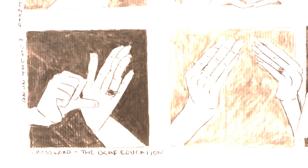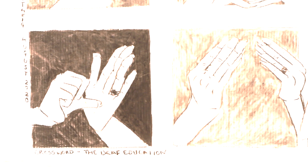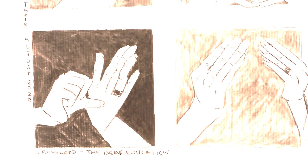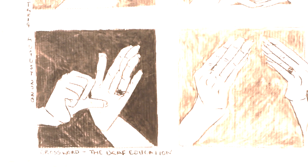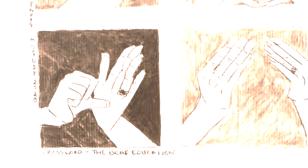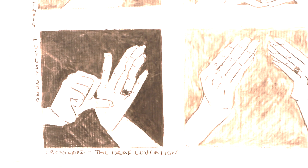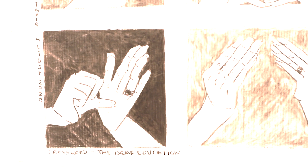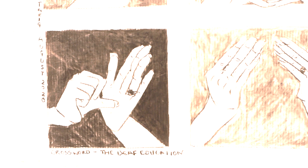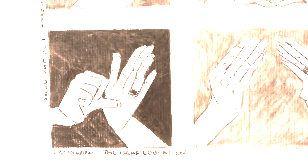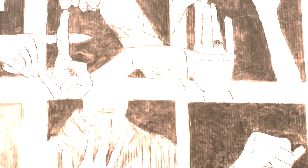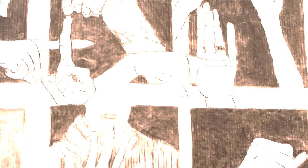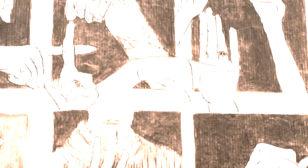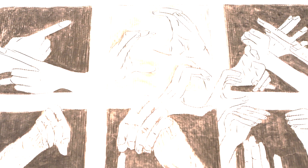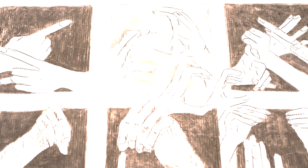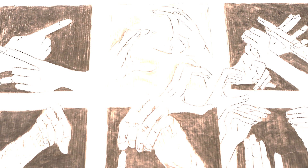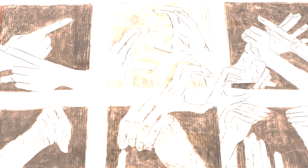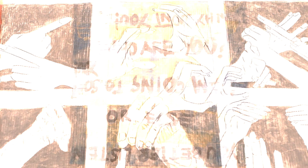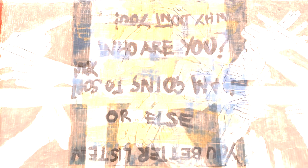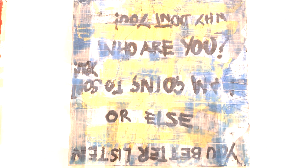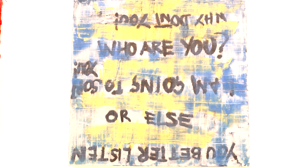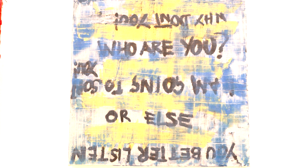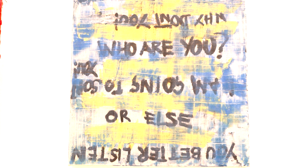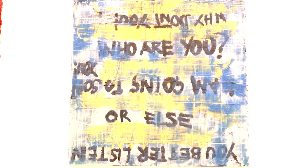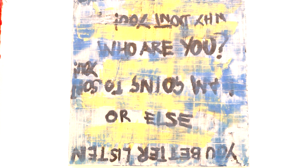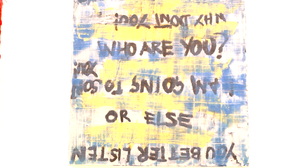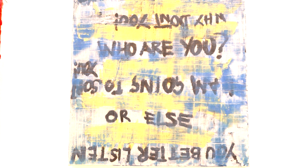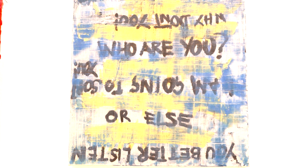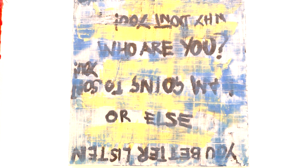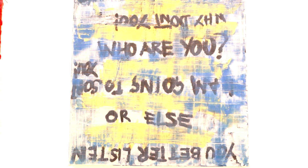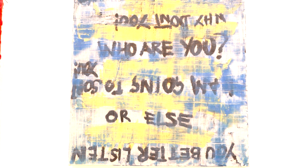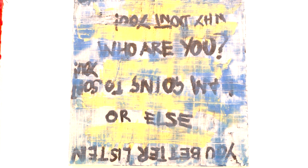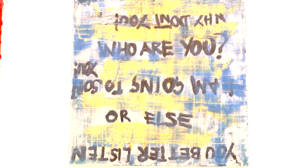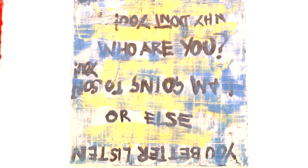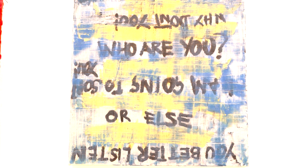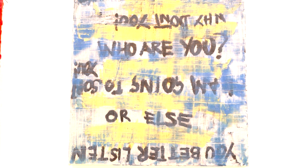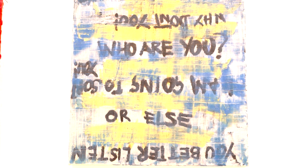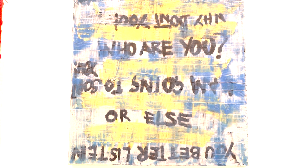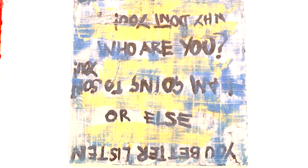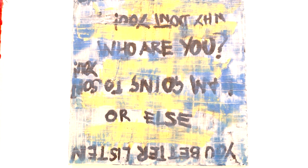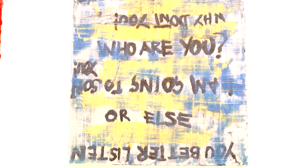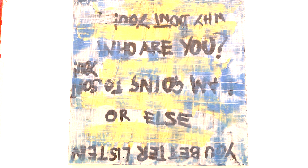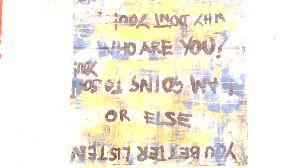"Do you feel like you're in prison? In jail and trapped?" And at that time, I was a teenager. I was still using lines.